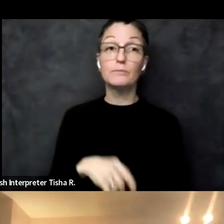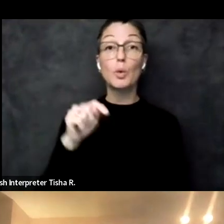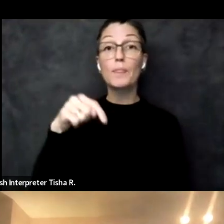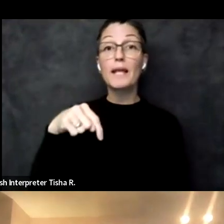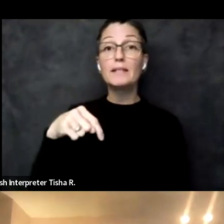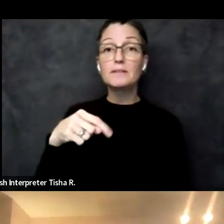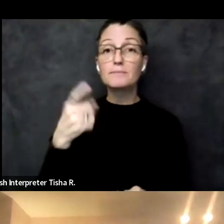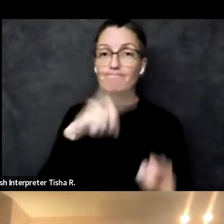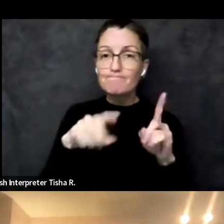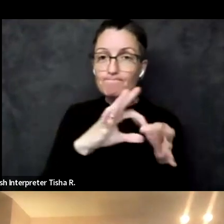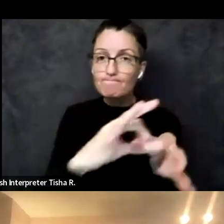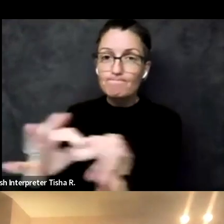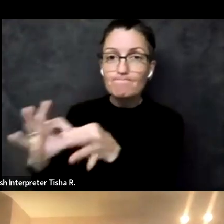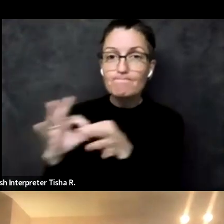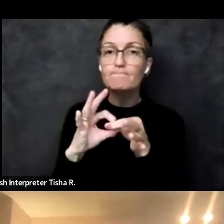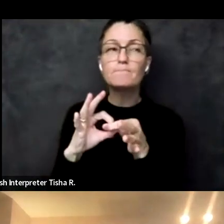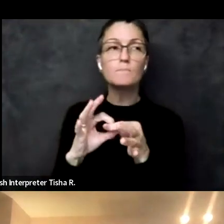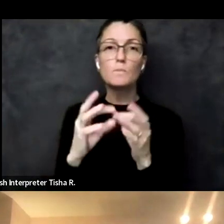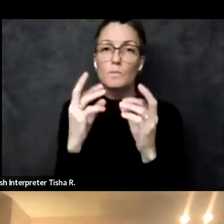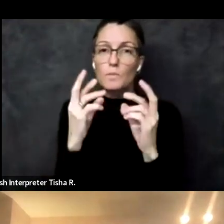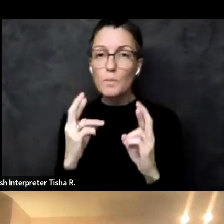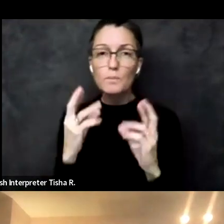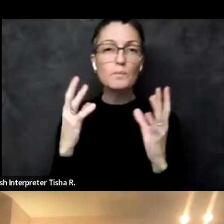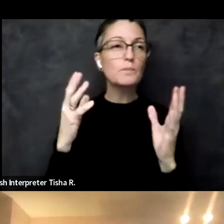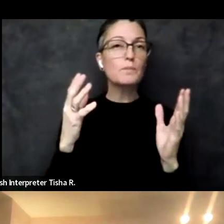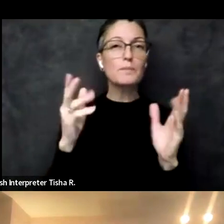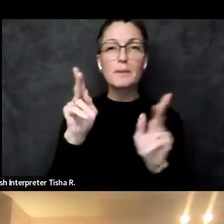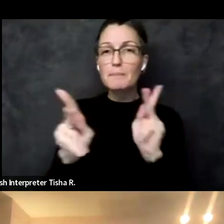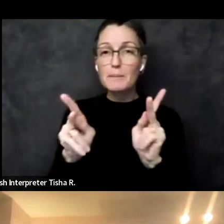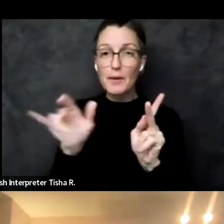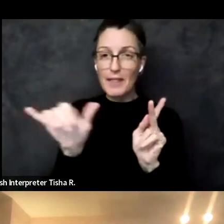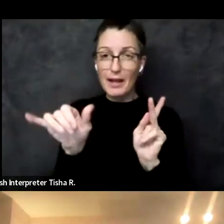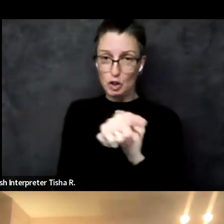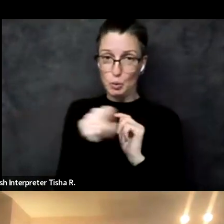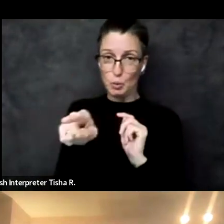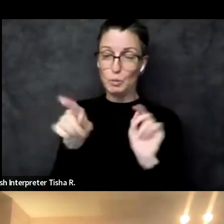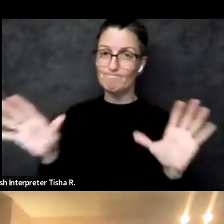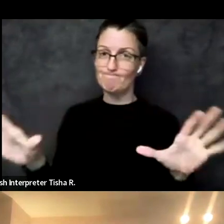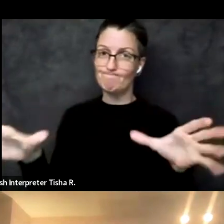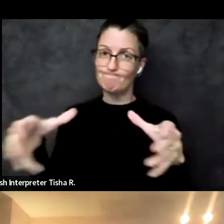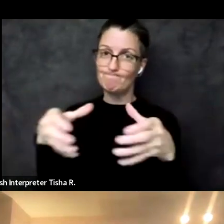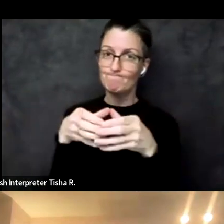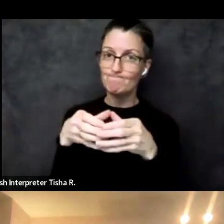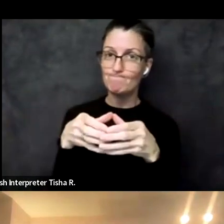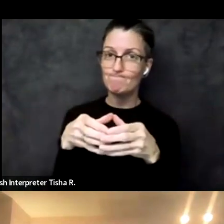to bring people like you, together. Because we know that united we're a force for change.